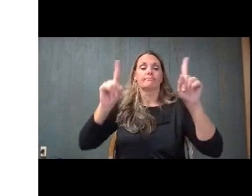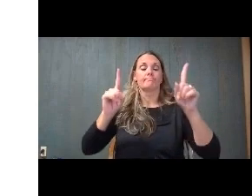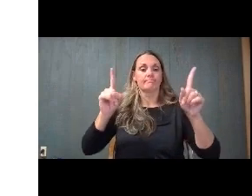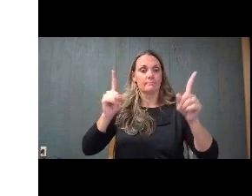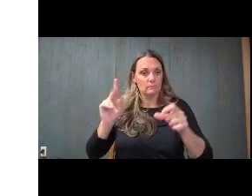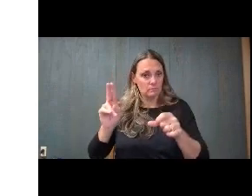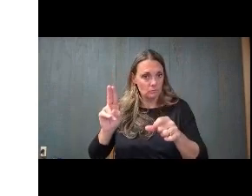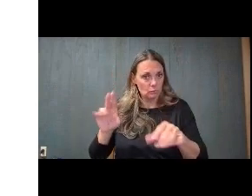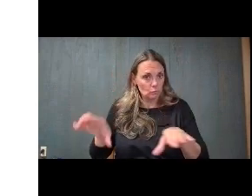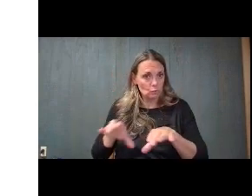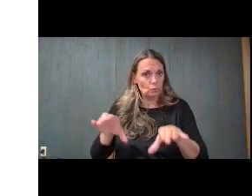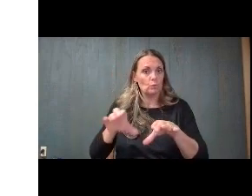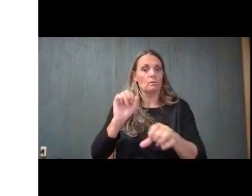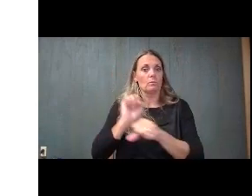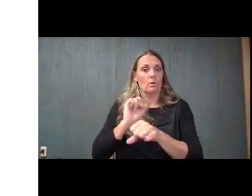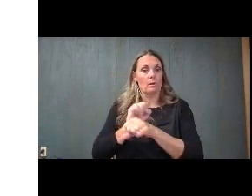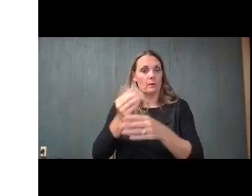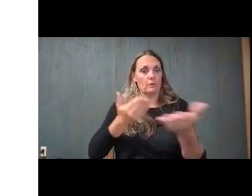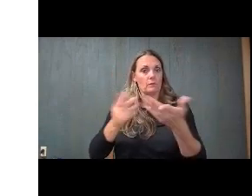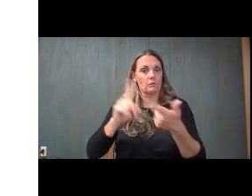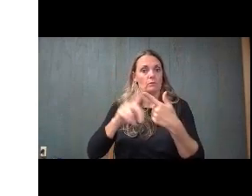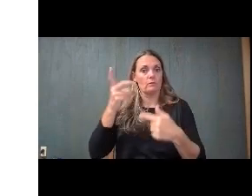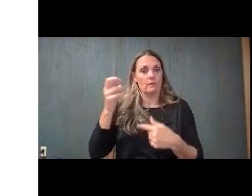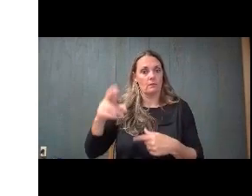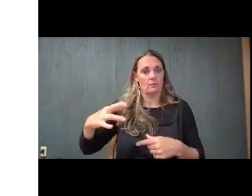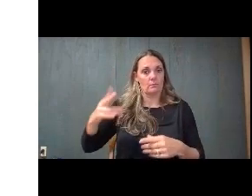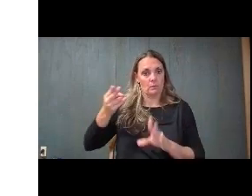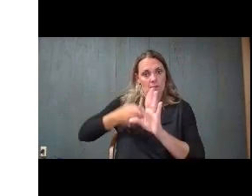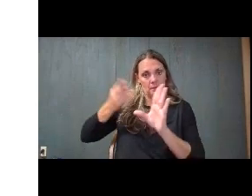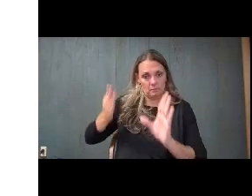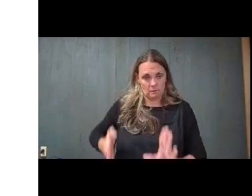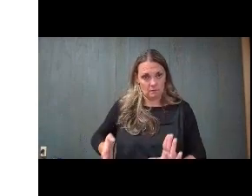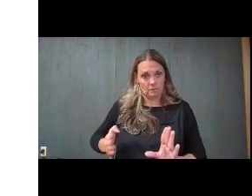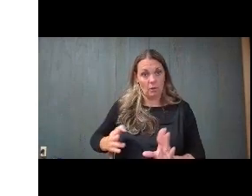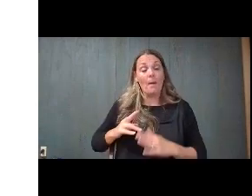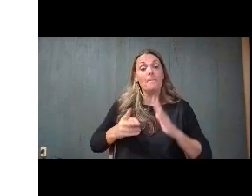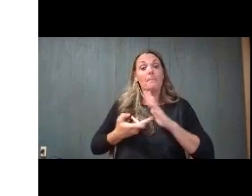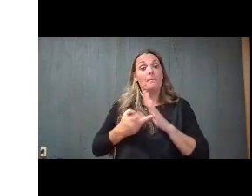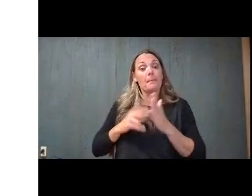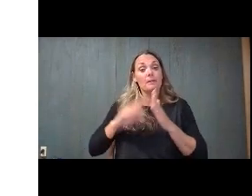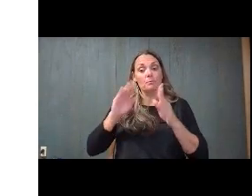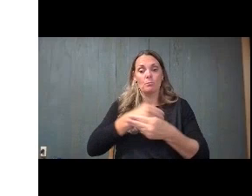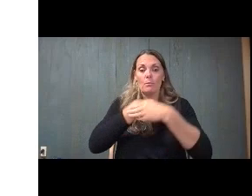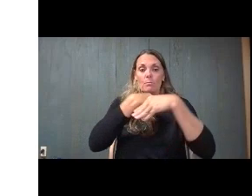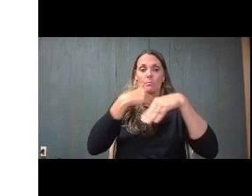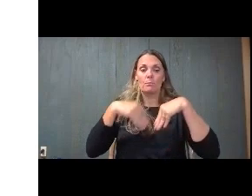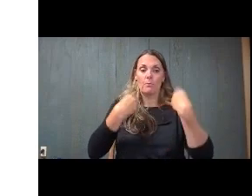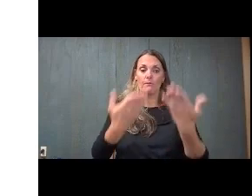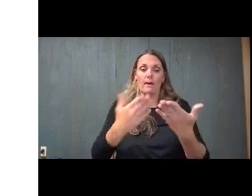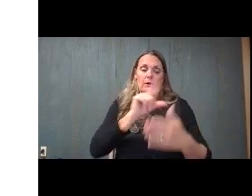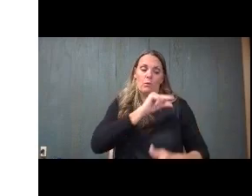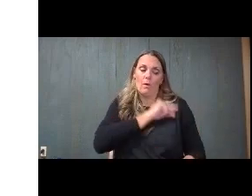employment services to VR participants, resulting in providing quality and timely services